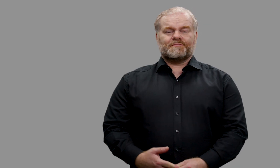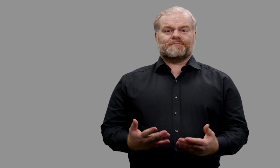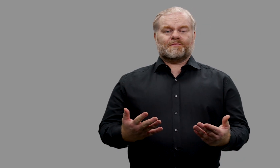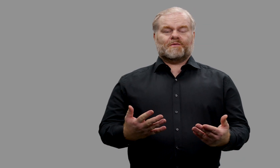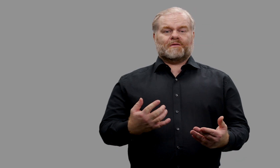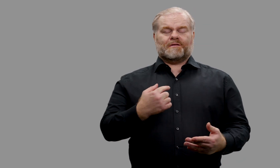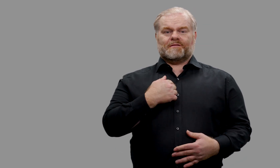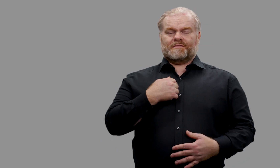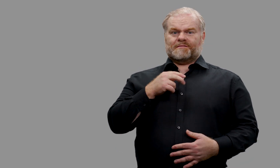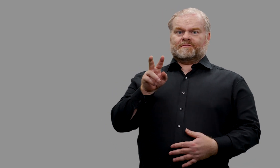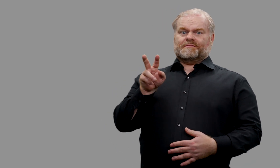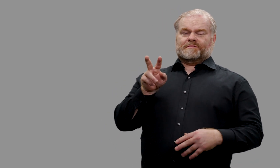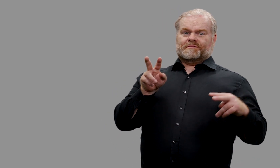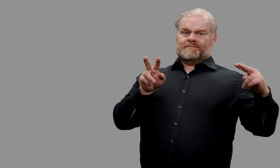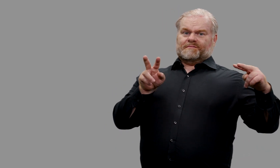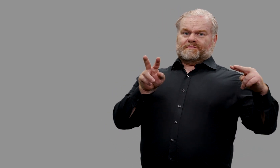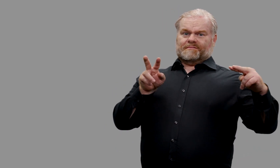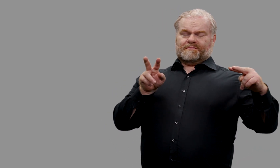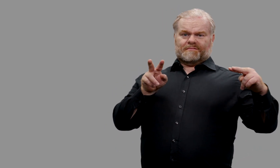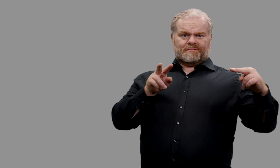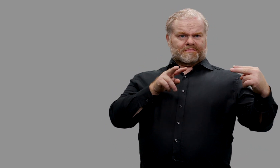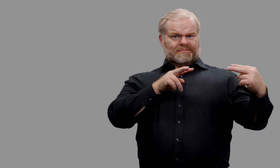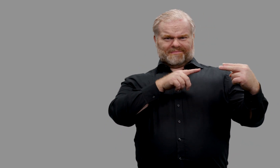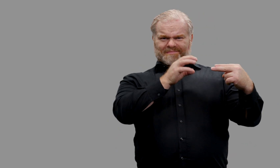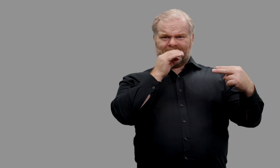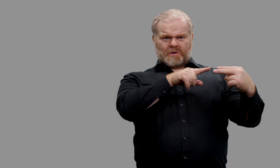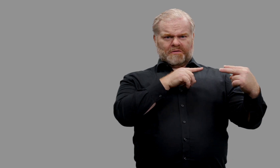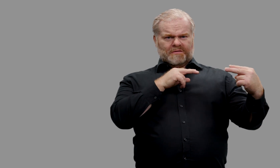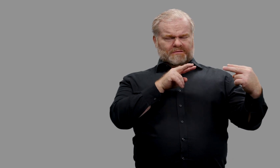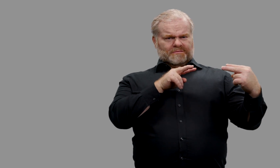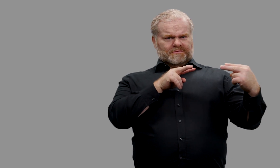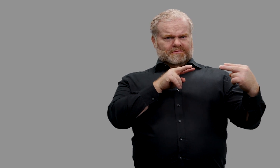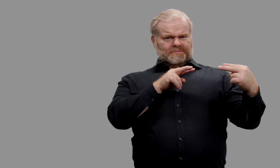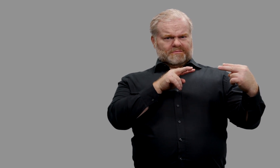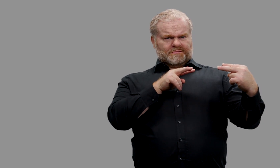I looked at her and she looked at me,